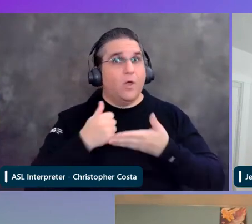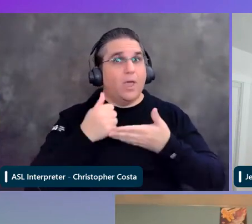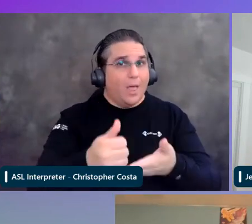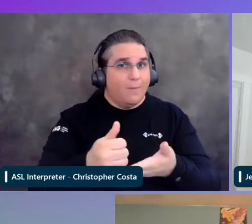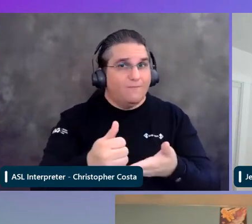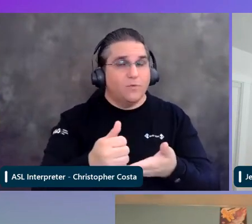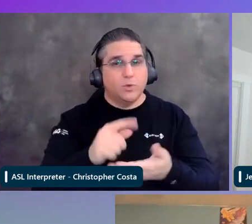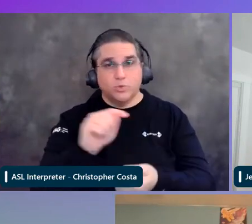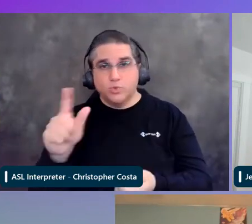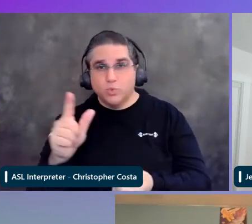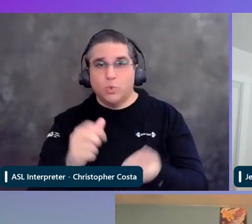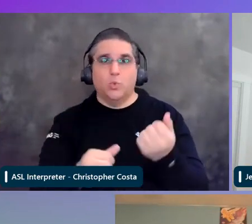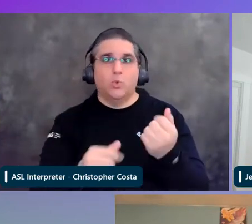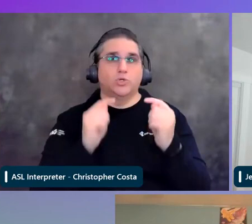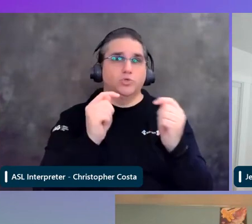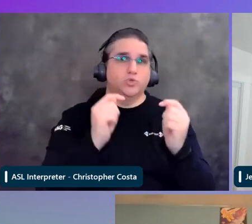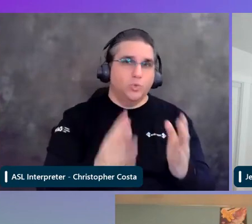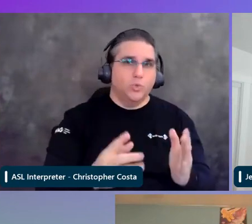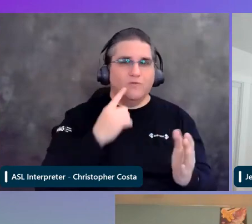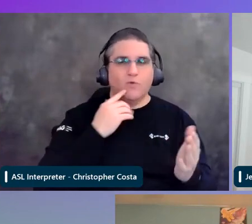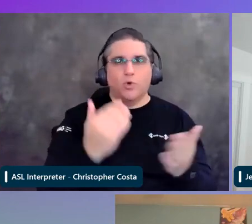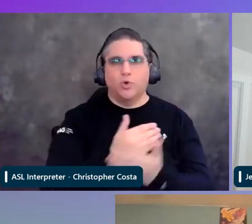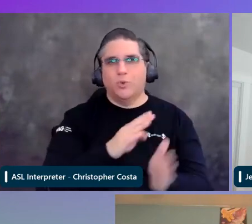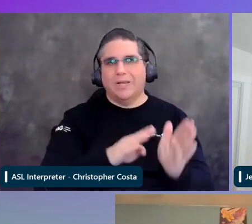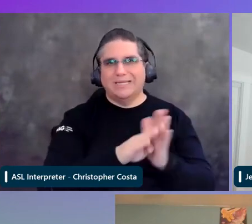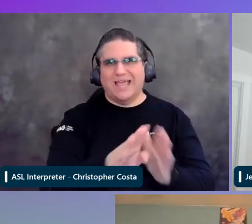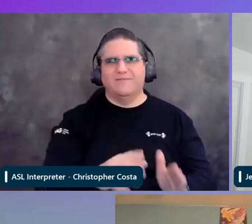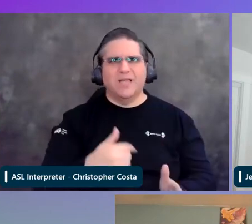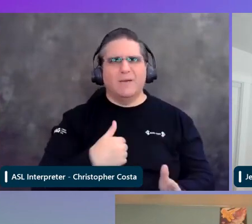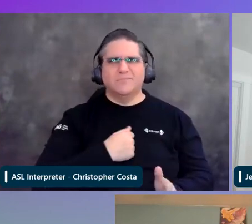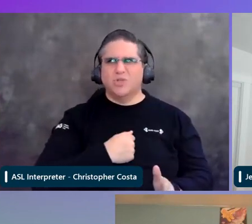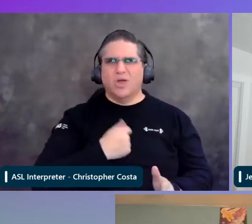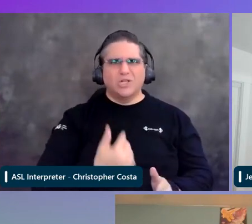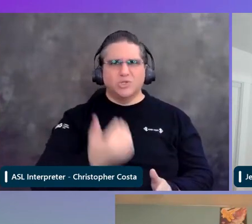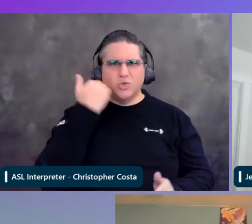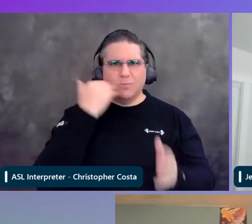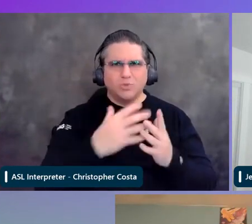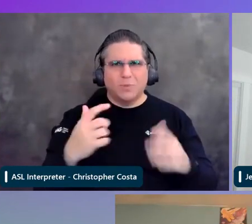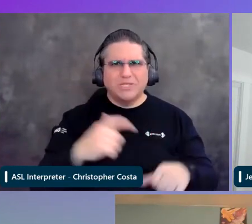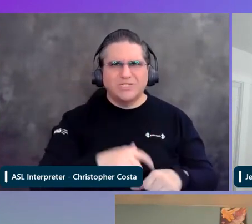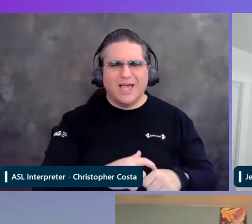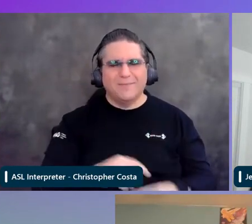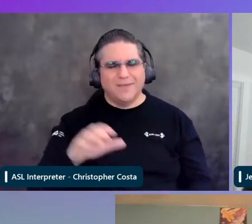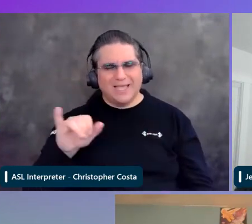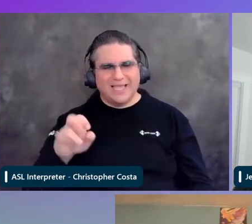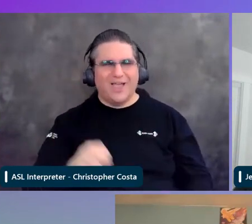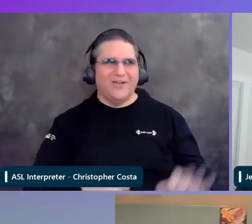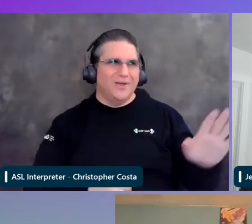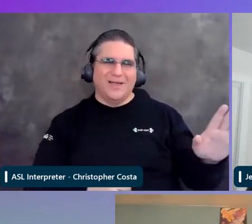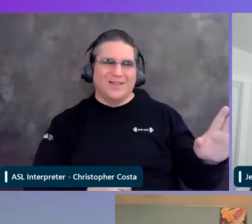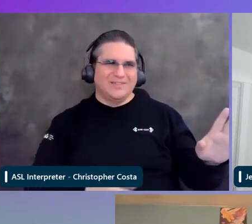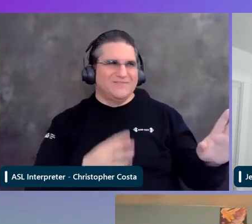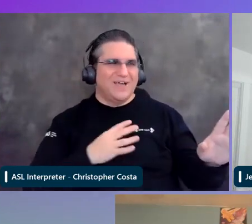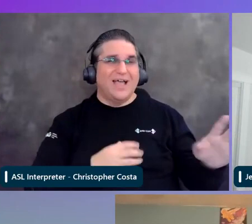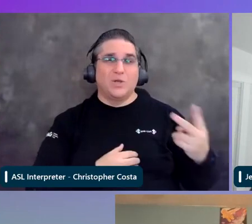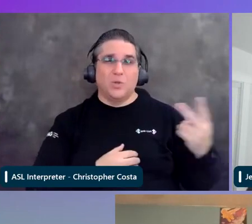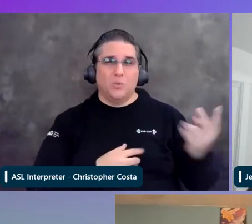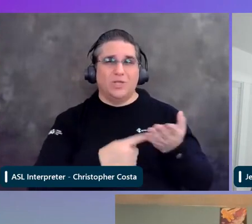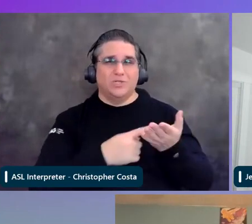took a lot of time. No. So Jesse and I talk about this a lot and